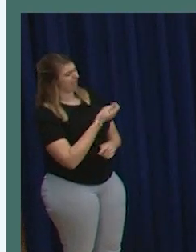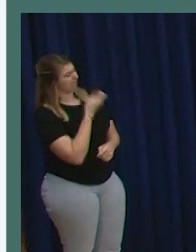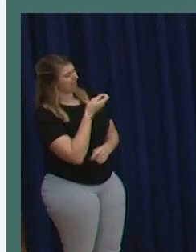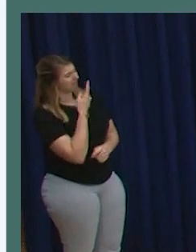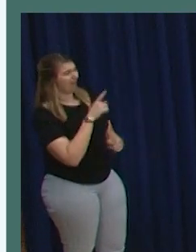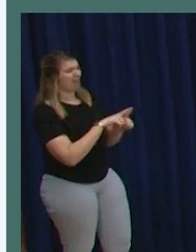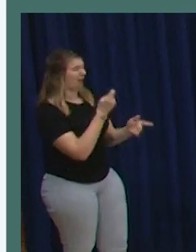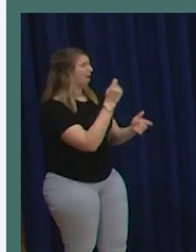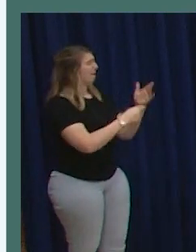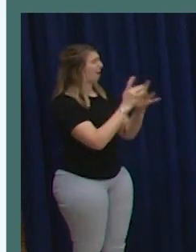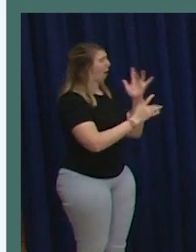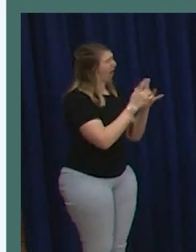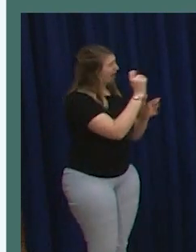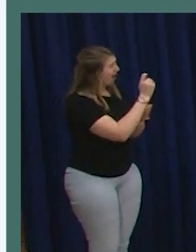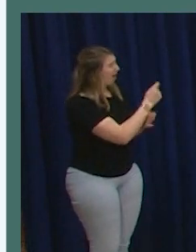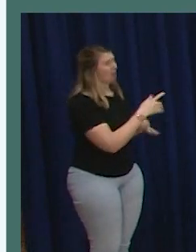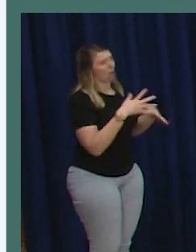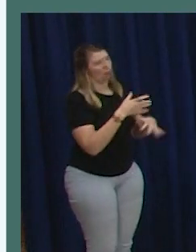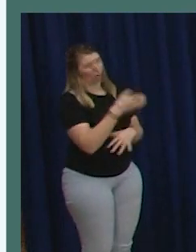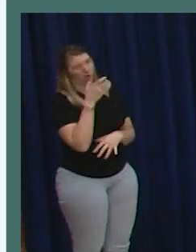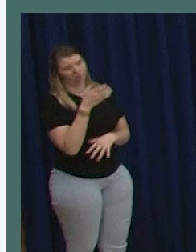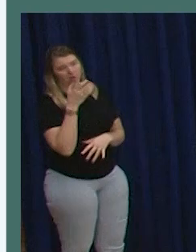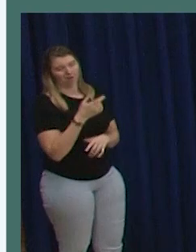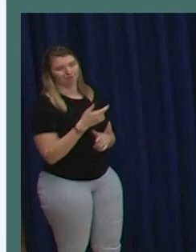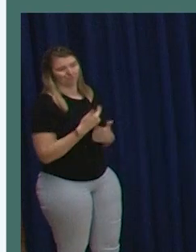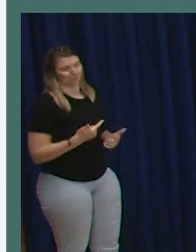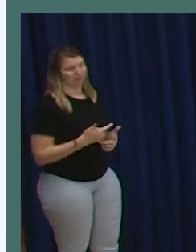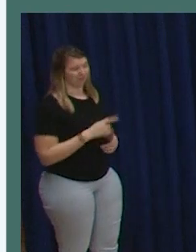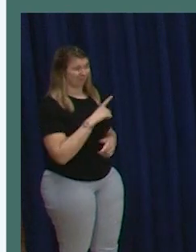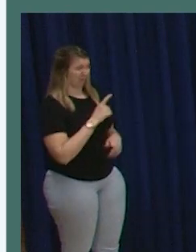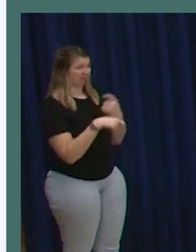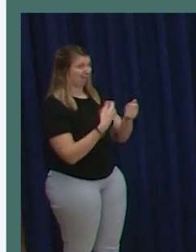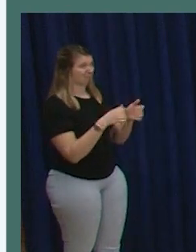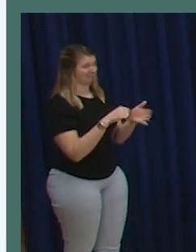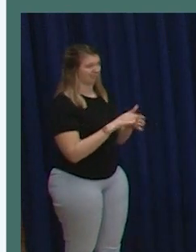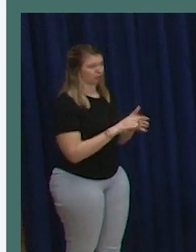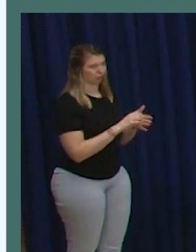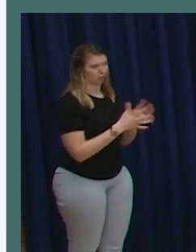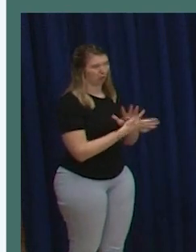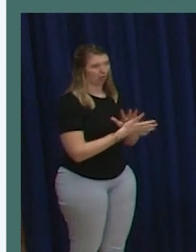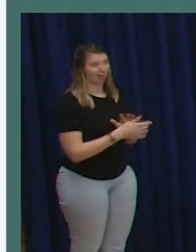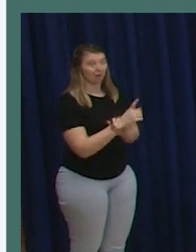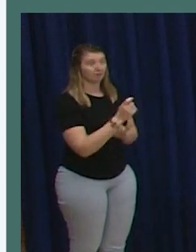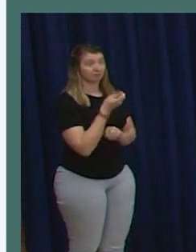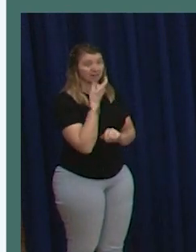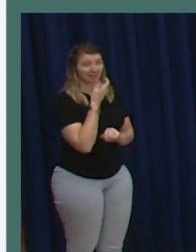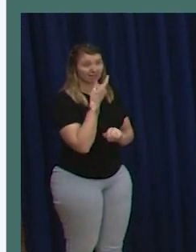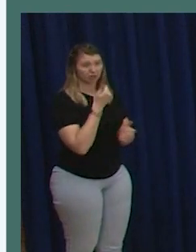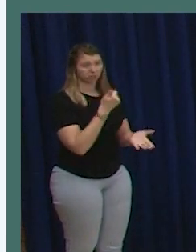your problems, it causes issues, but medication is great. Unlike the are areas of neurodiversity,